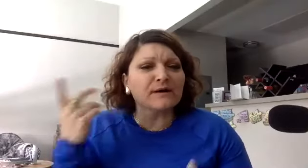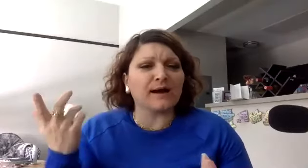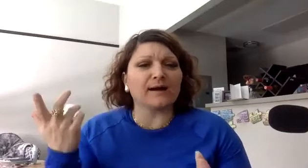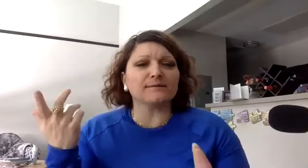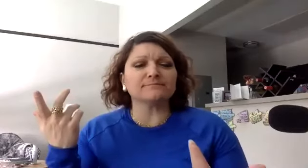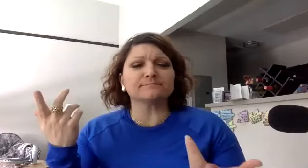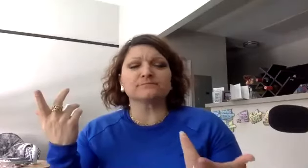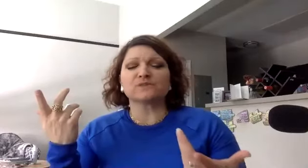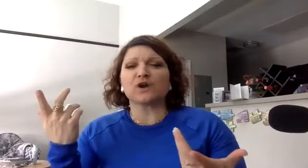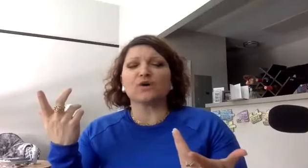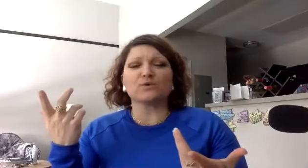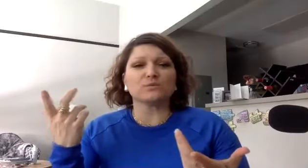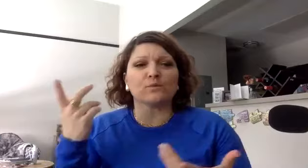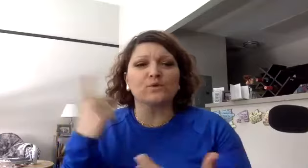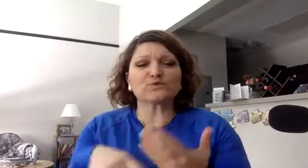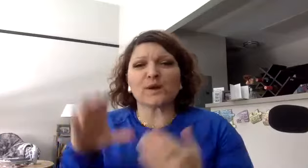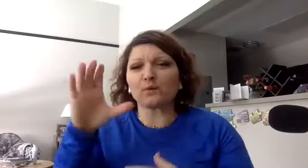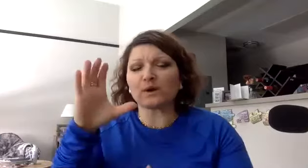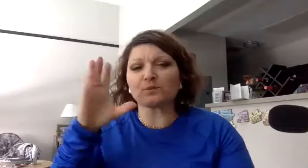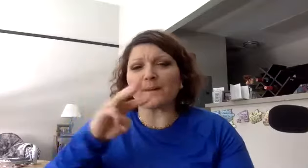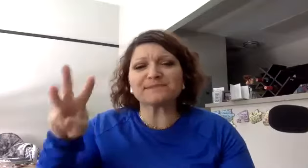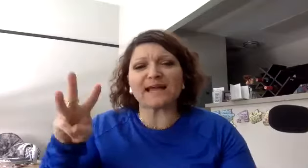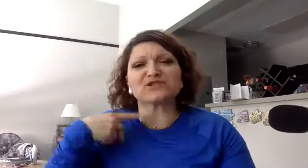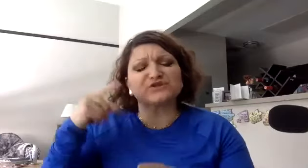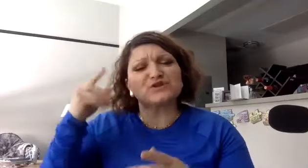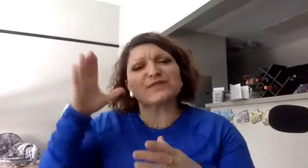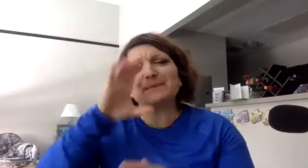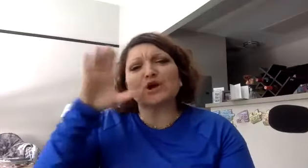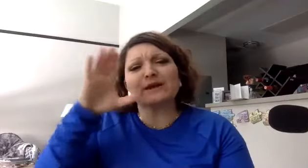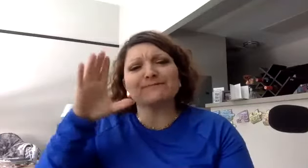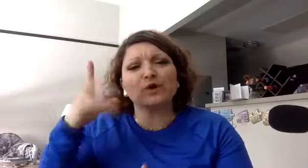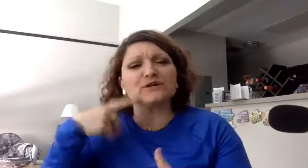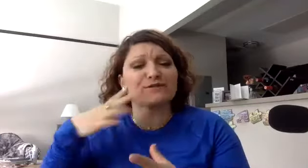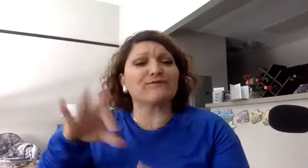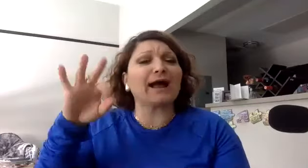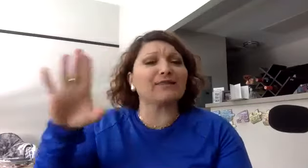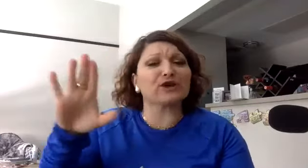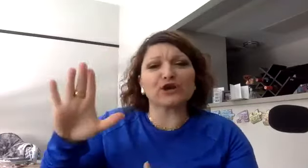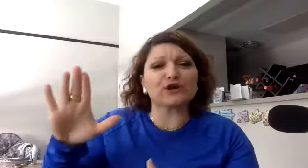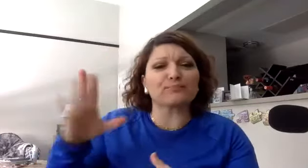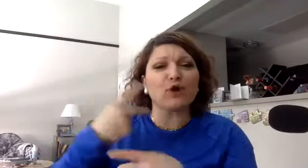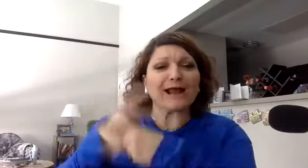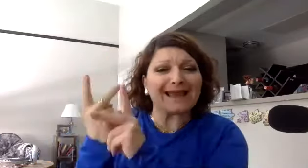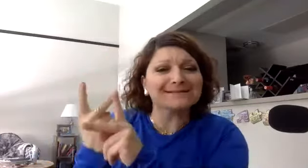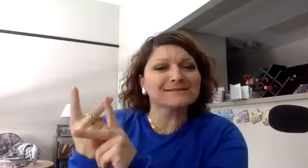um know what's what what websites should they be looking for to find their products